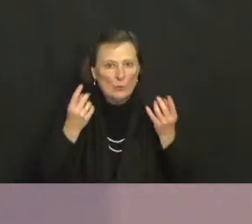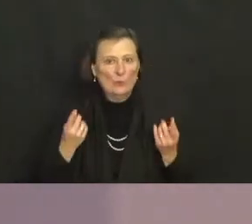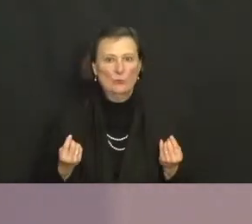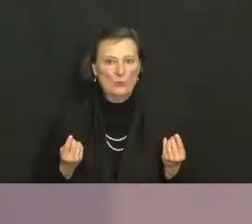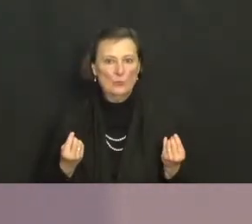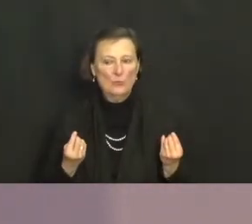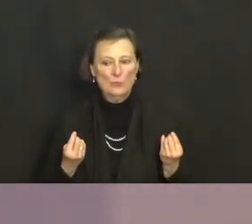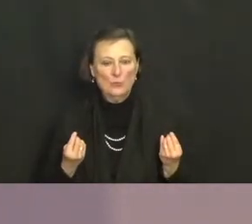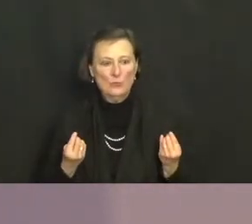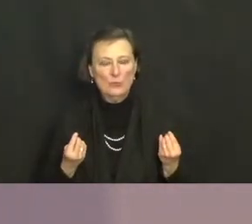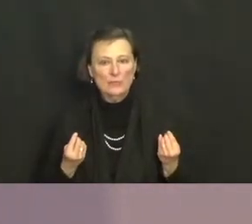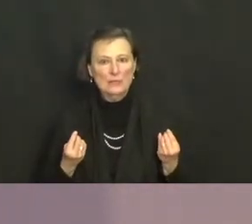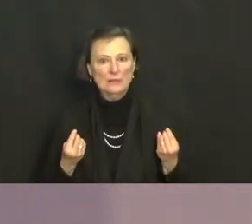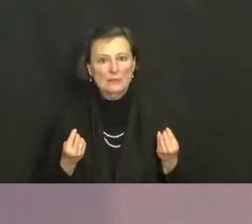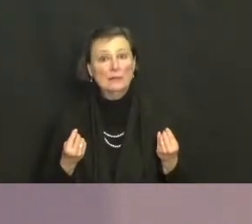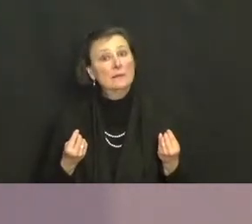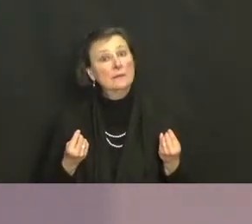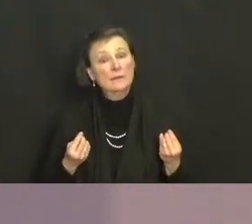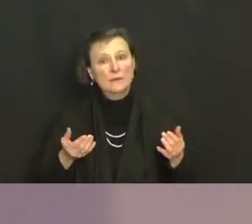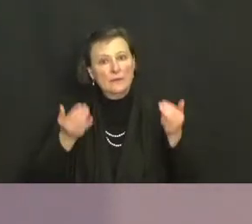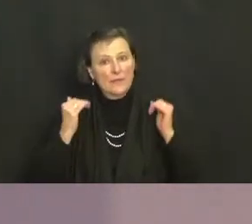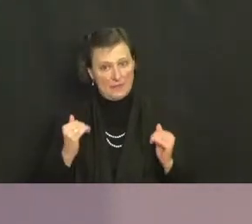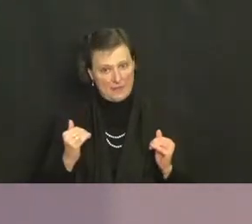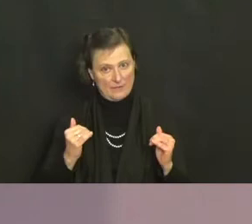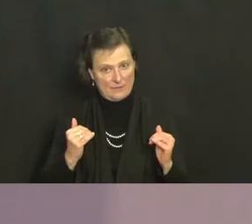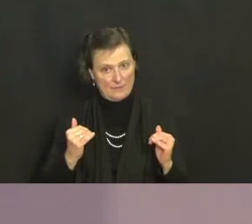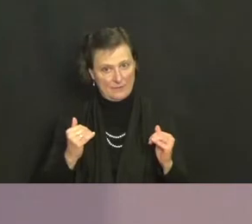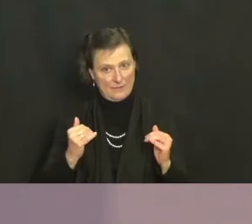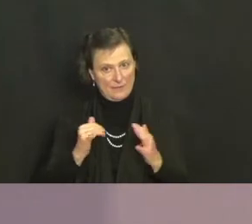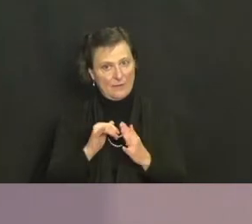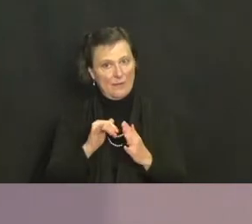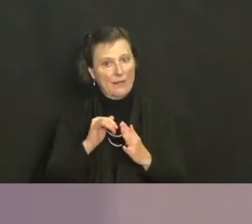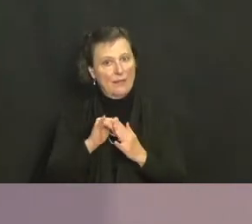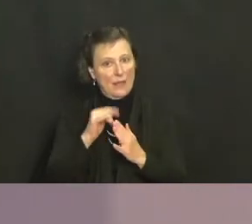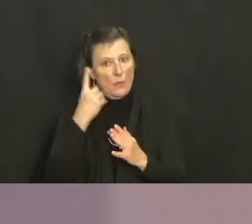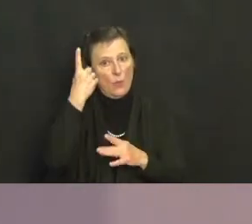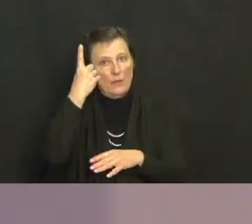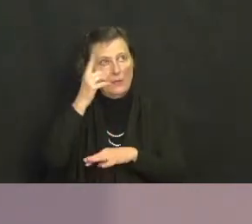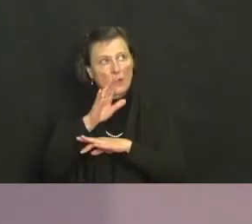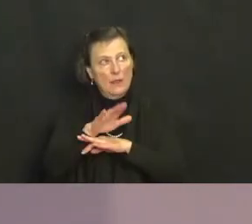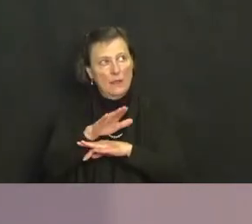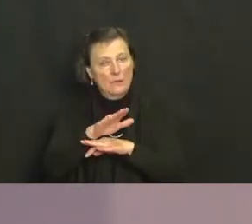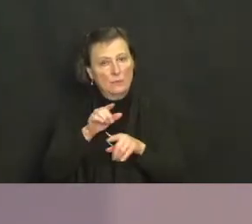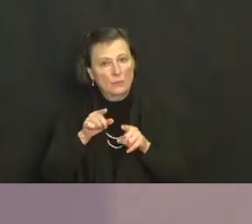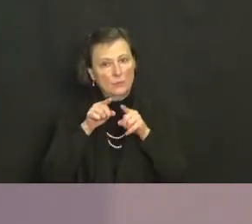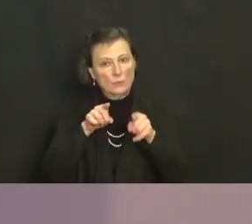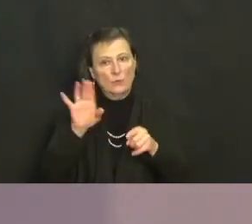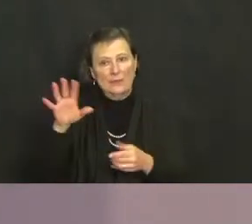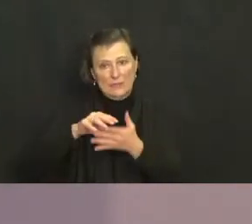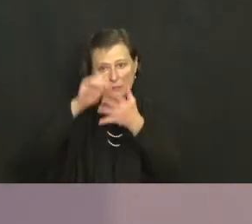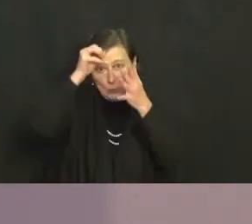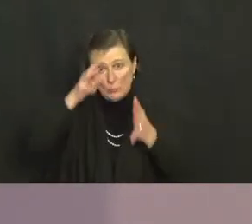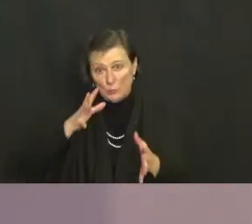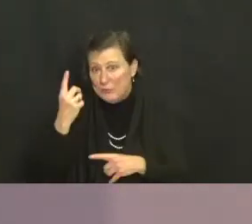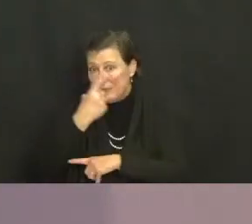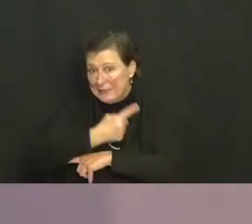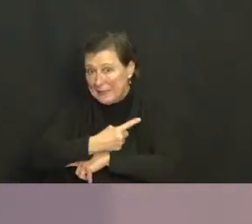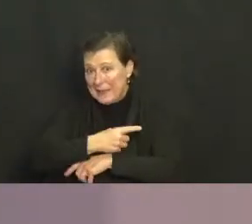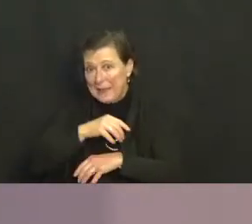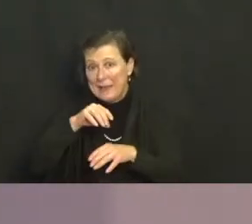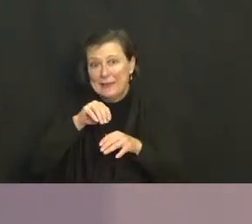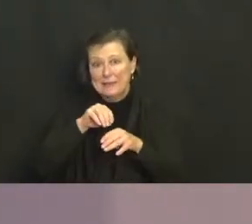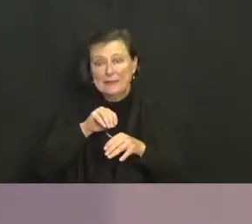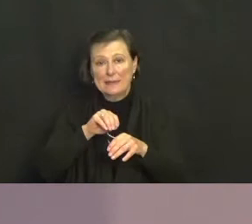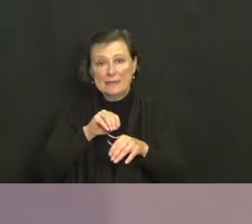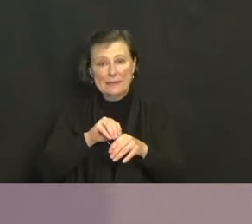But, then came that fateful afternoon, during his student days in seminary, when King heard